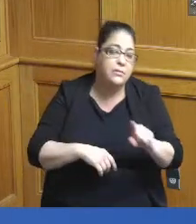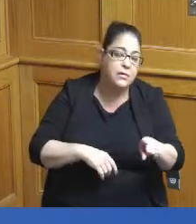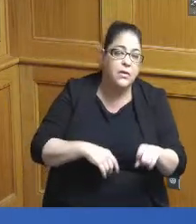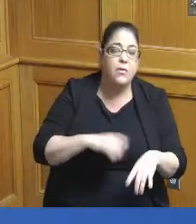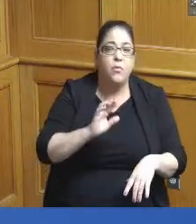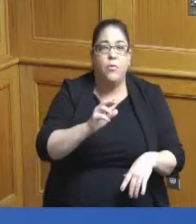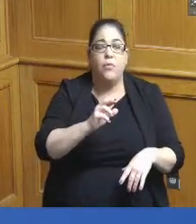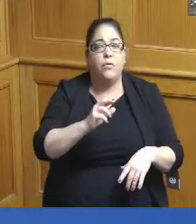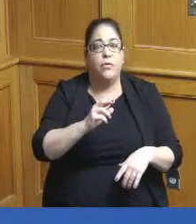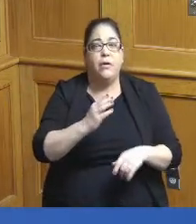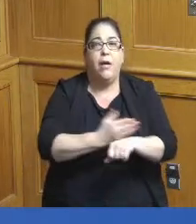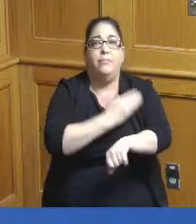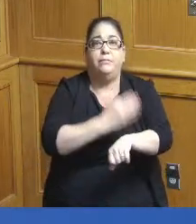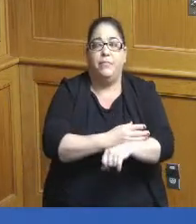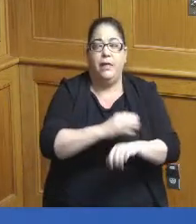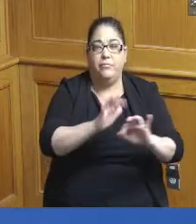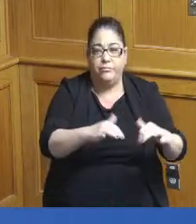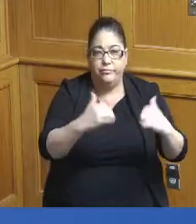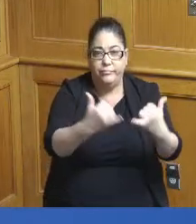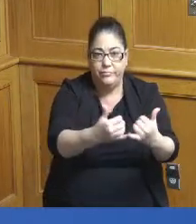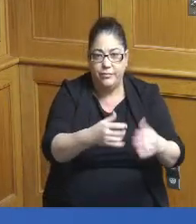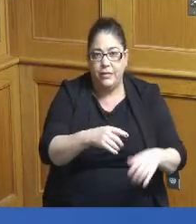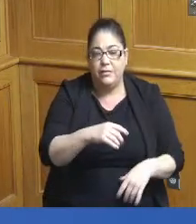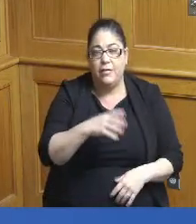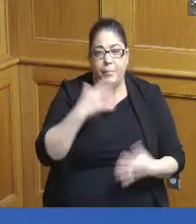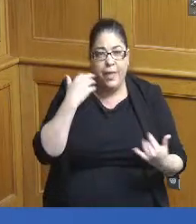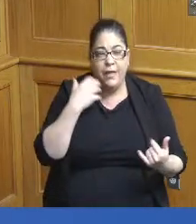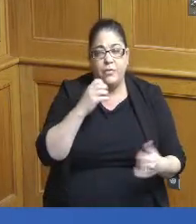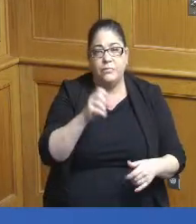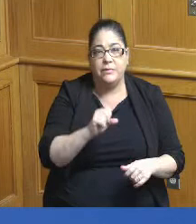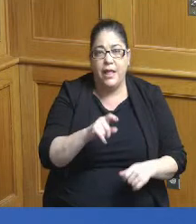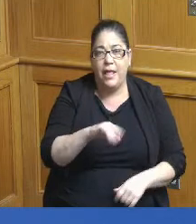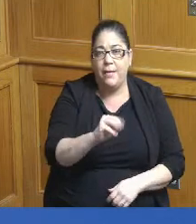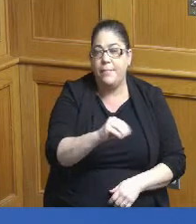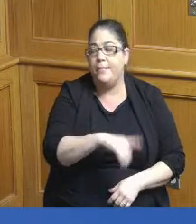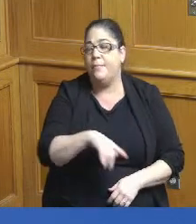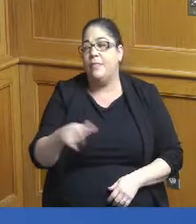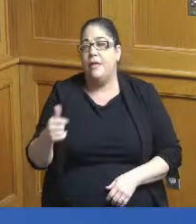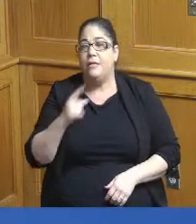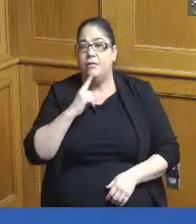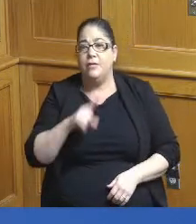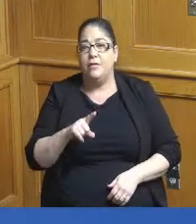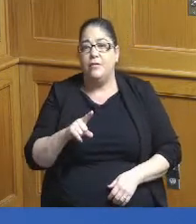the USS Cincinnati was even was was even in that conversation decks over Fort Washington Way was